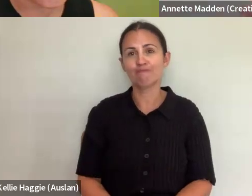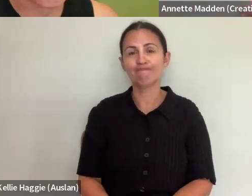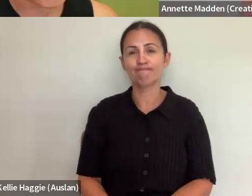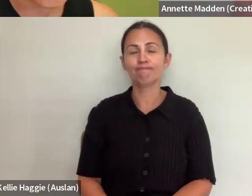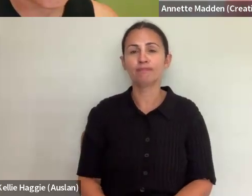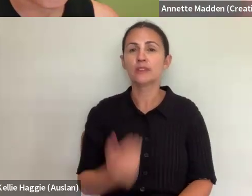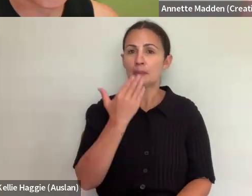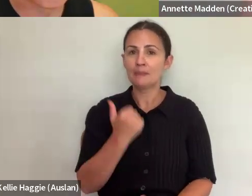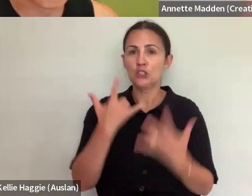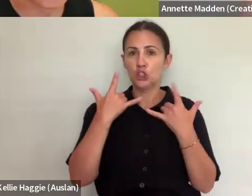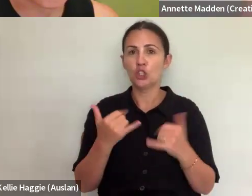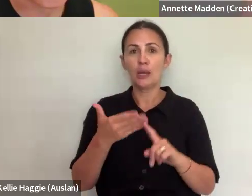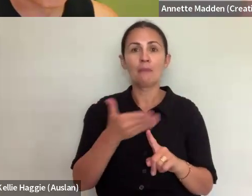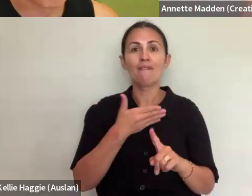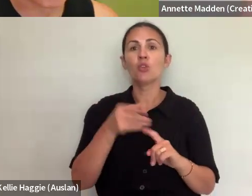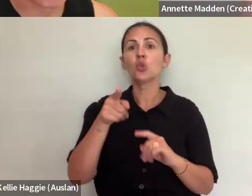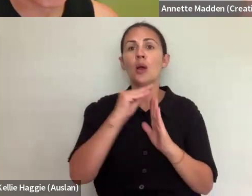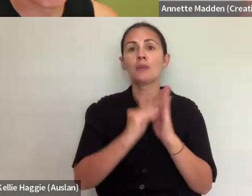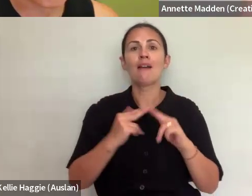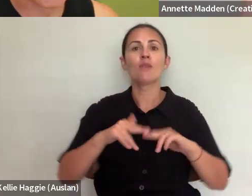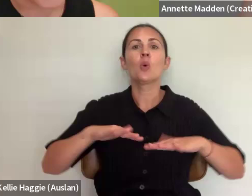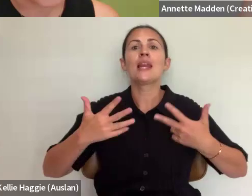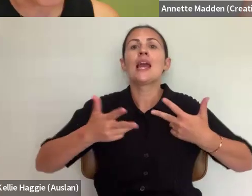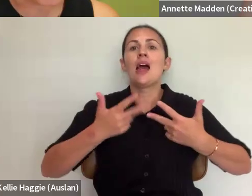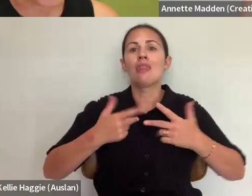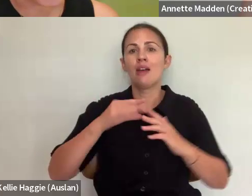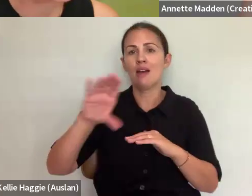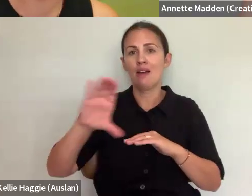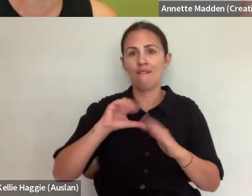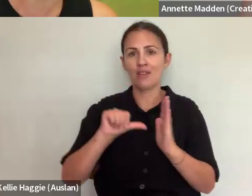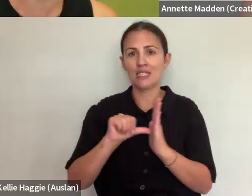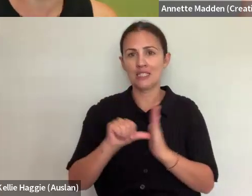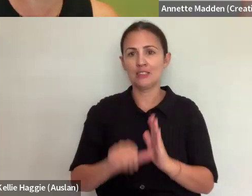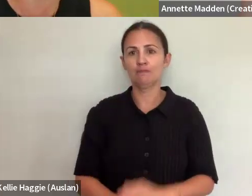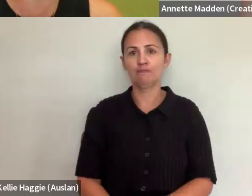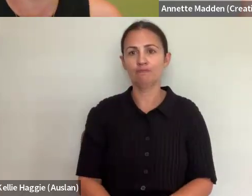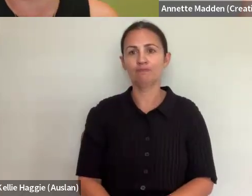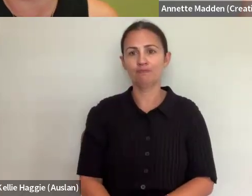threshold for that, so always just checking on each individual program, what you might be